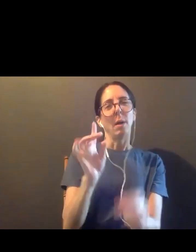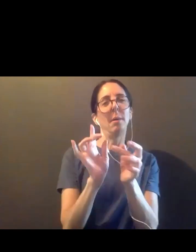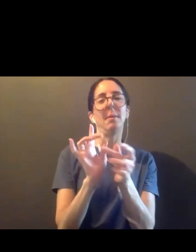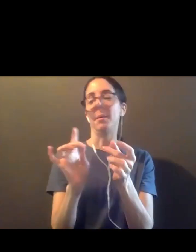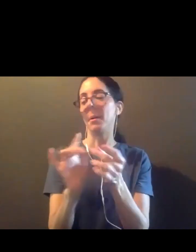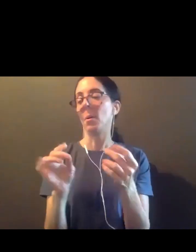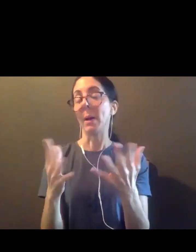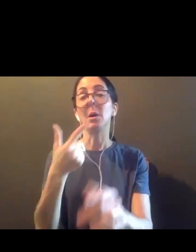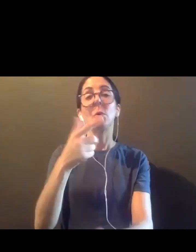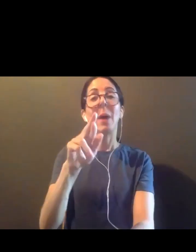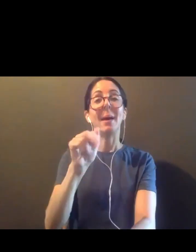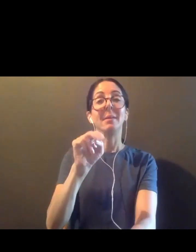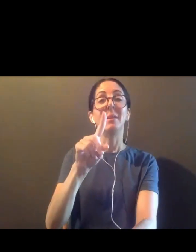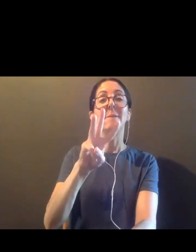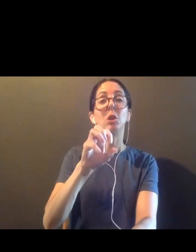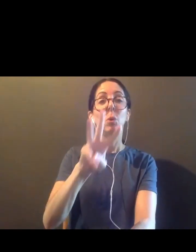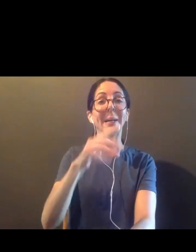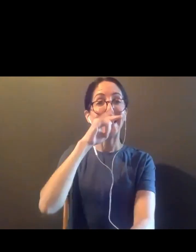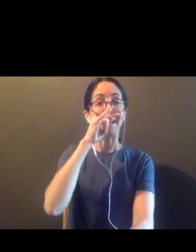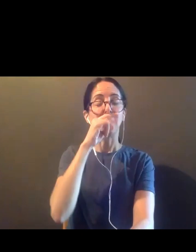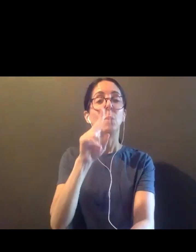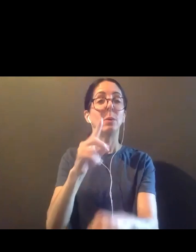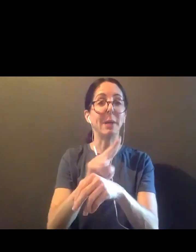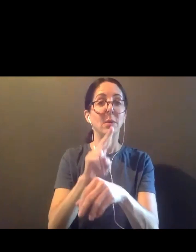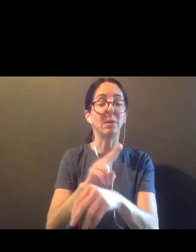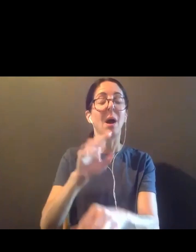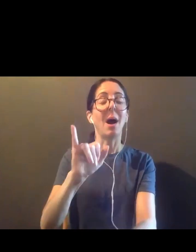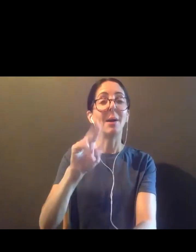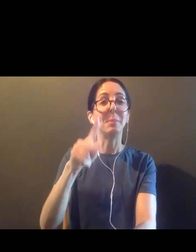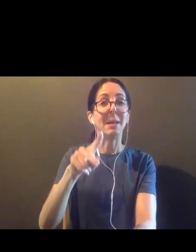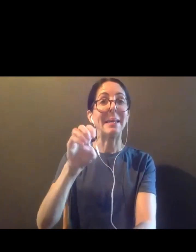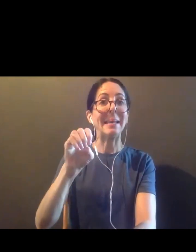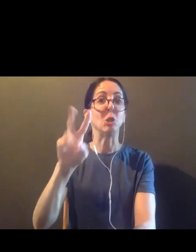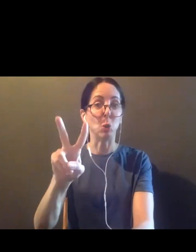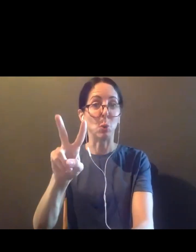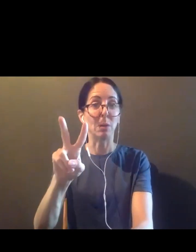At Grandview Kids, we use something called the IAP2 Spectrum for public consultation.